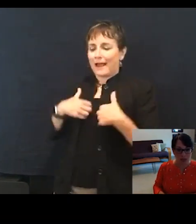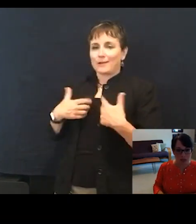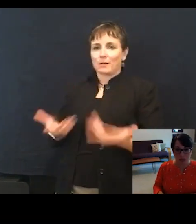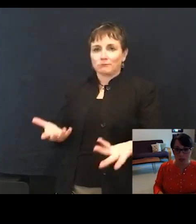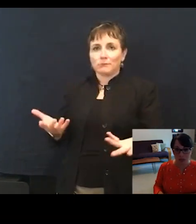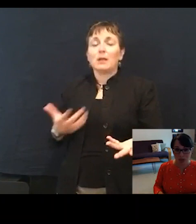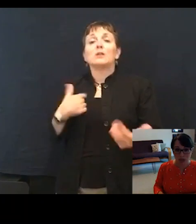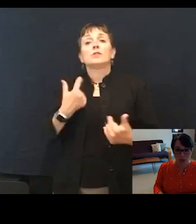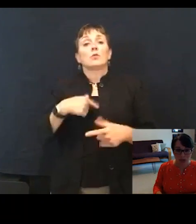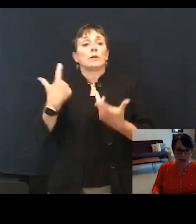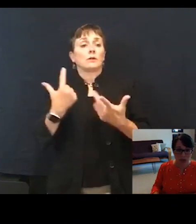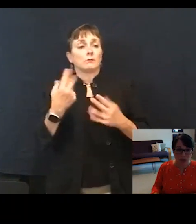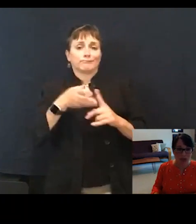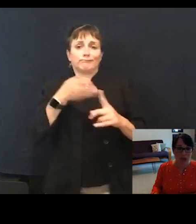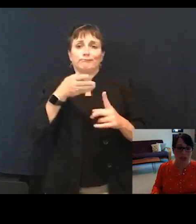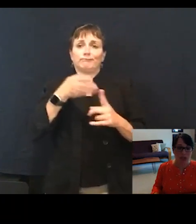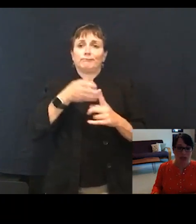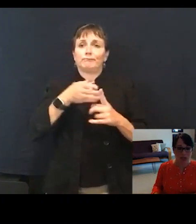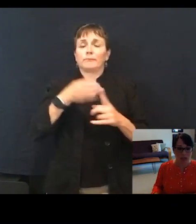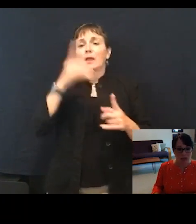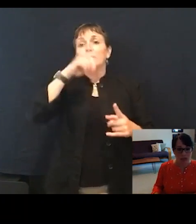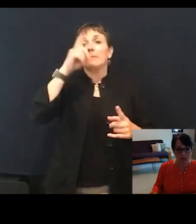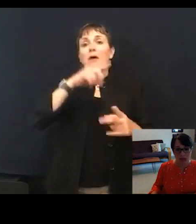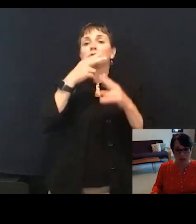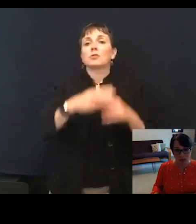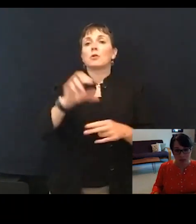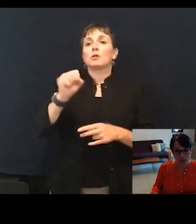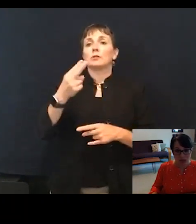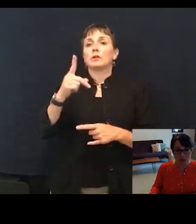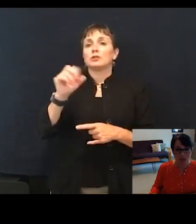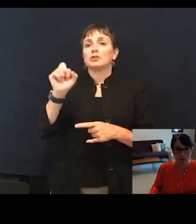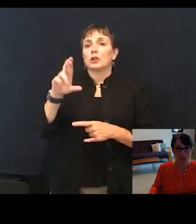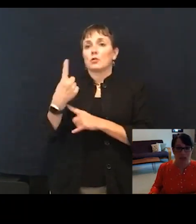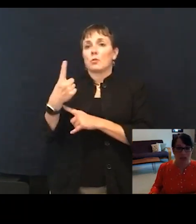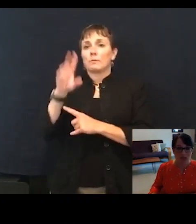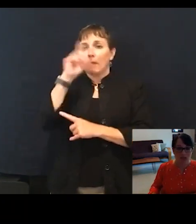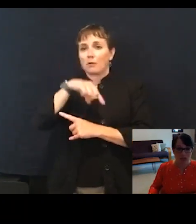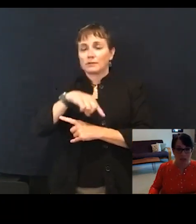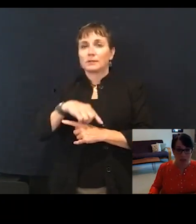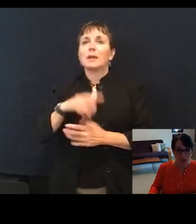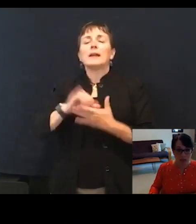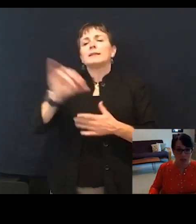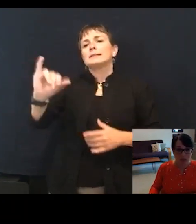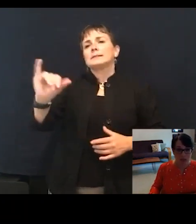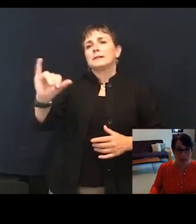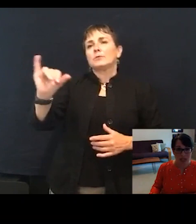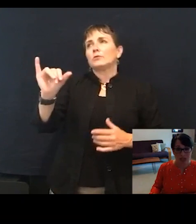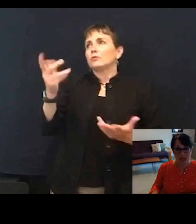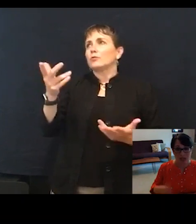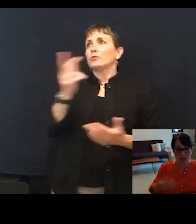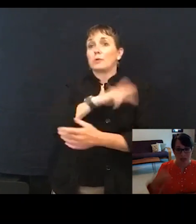was called the shaker-1 mouse. Very much like the patients, they have vestibular dysfunction, and actually, it